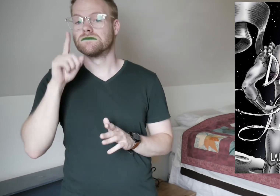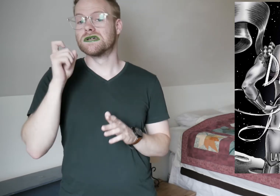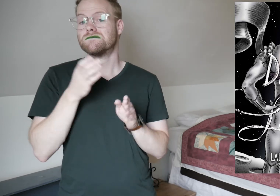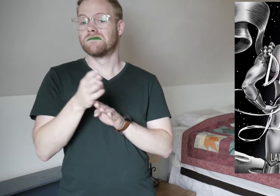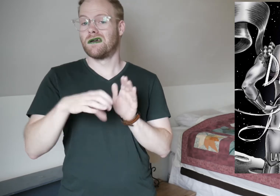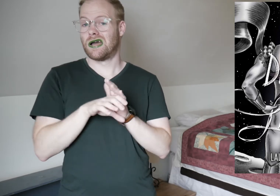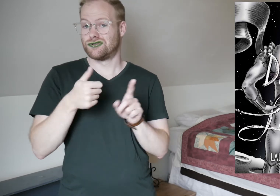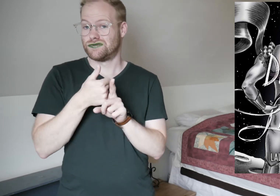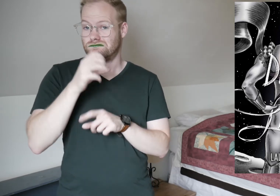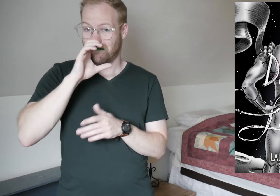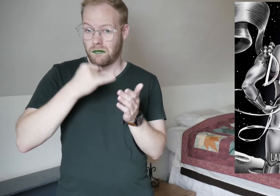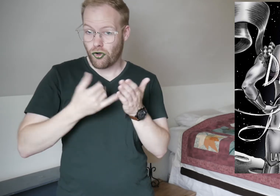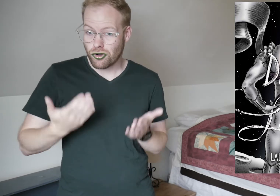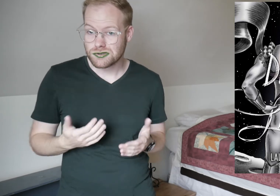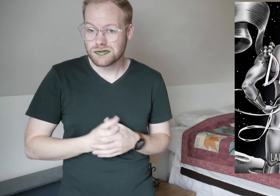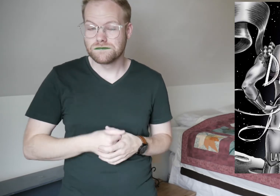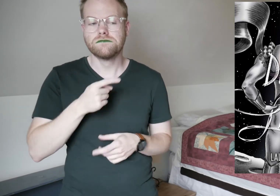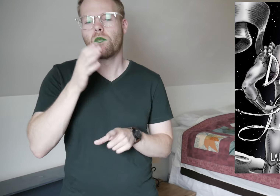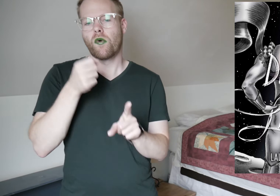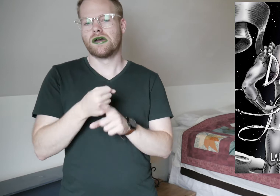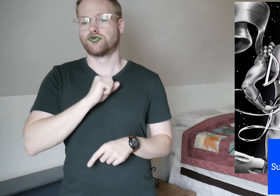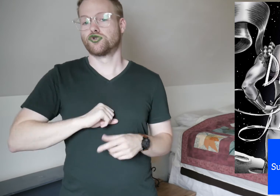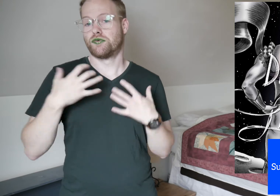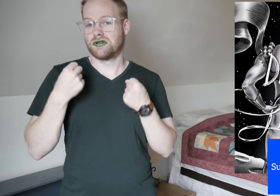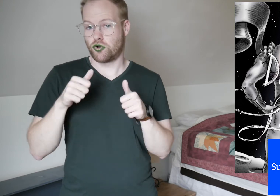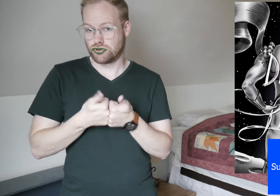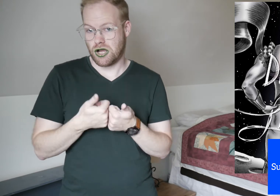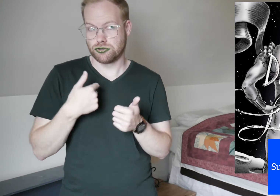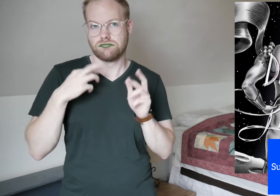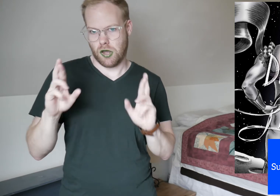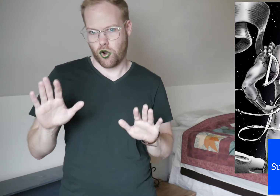because the main character is a comic artist. This will hit the Superheroes challenge, I hope!